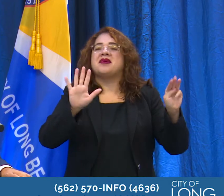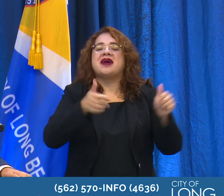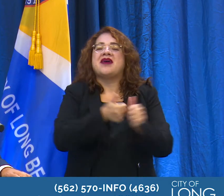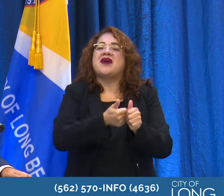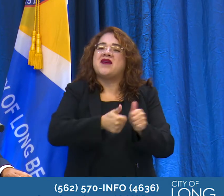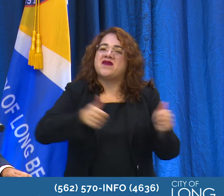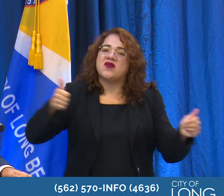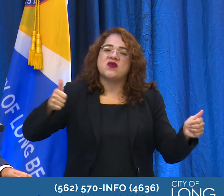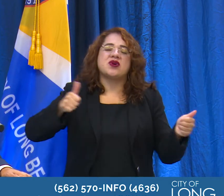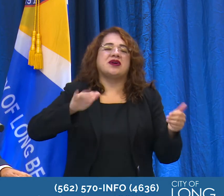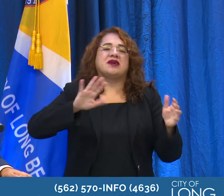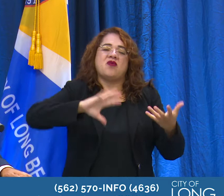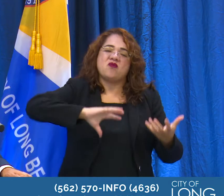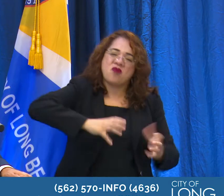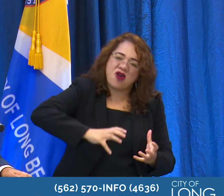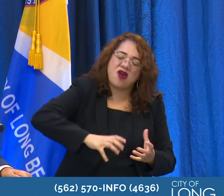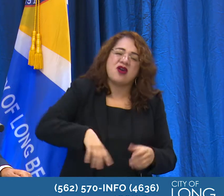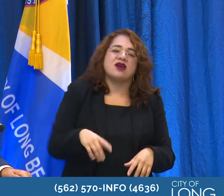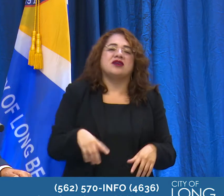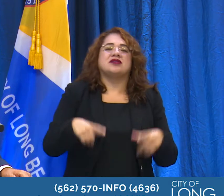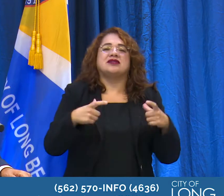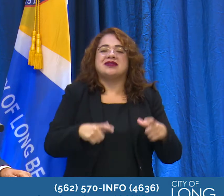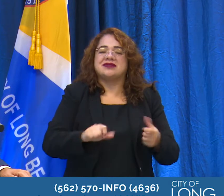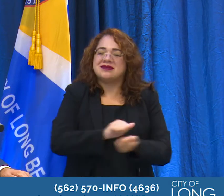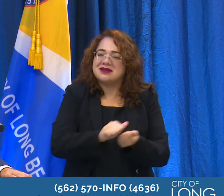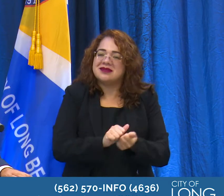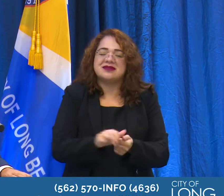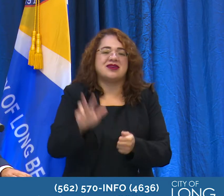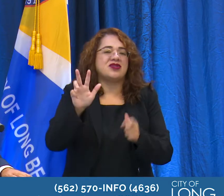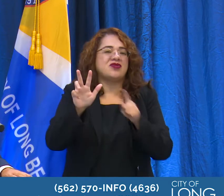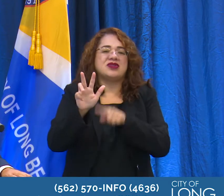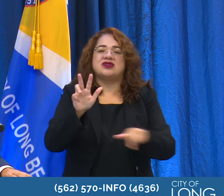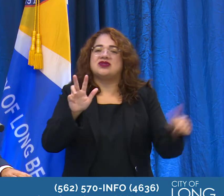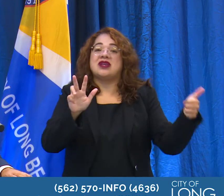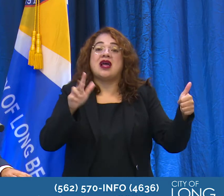laundry and the dishwasher and keeping lights on during the day.